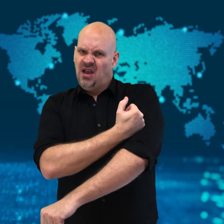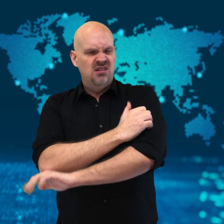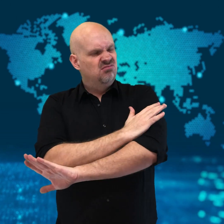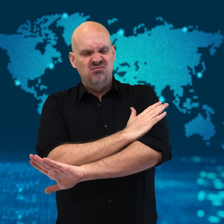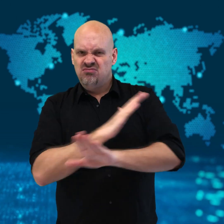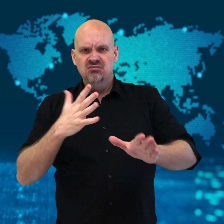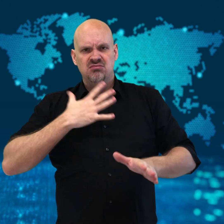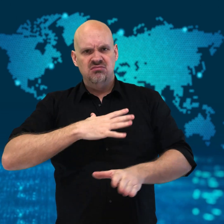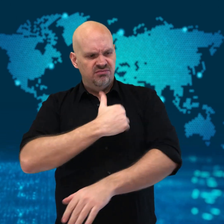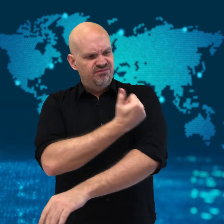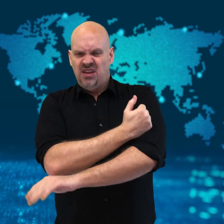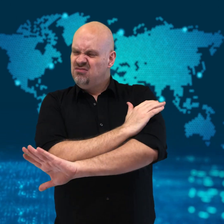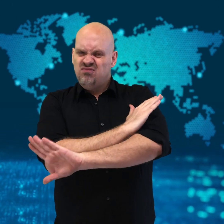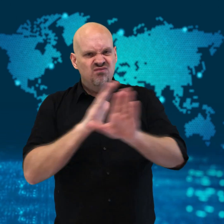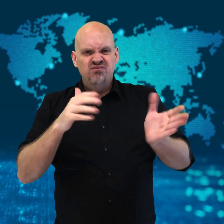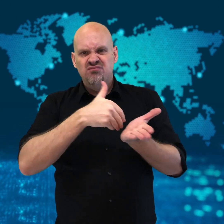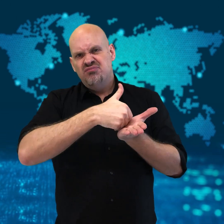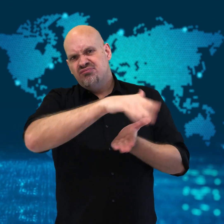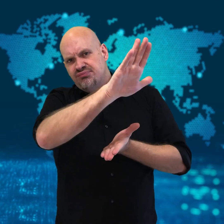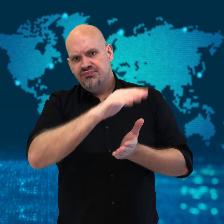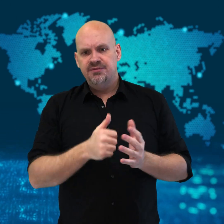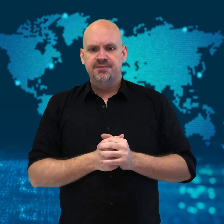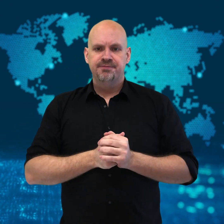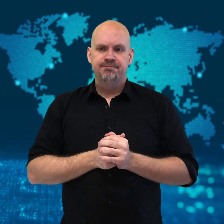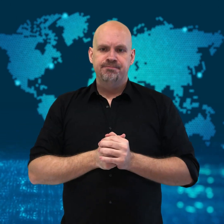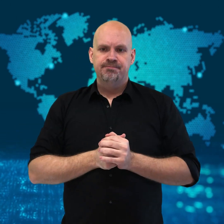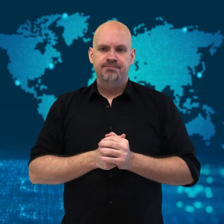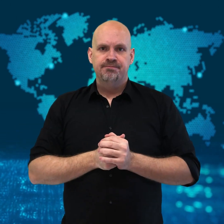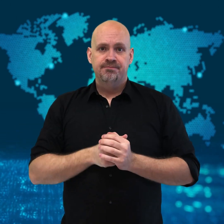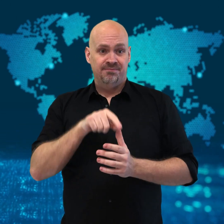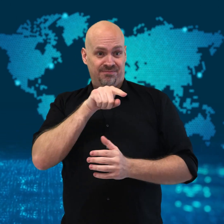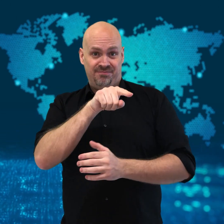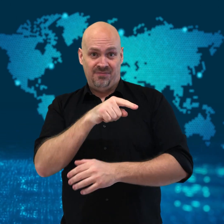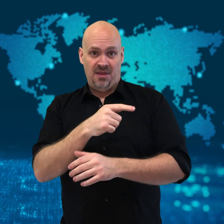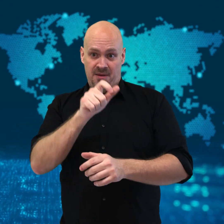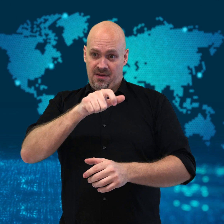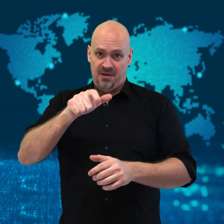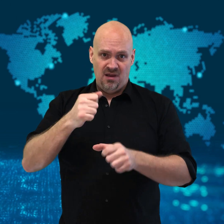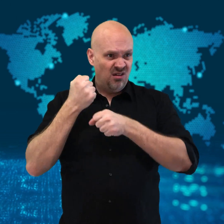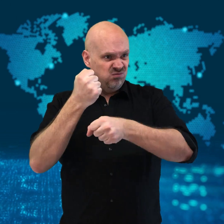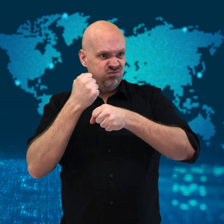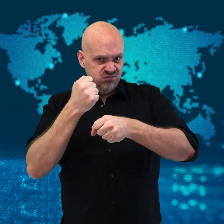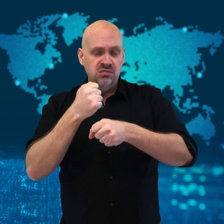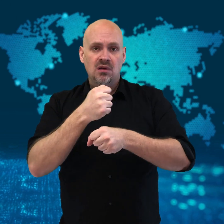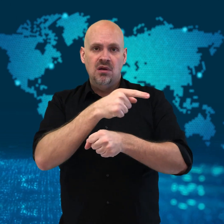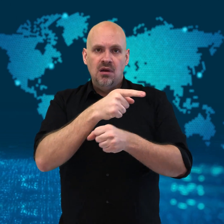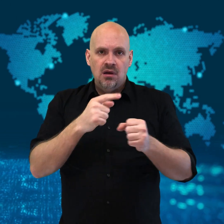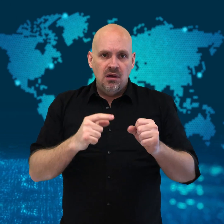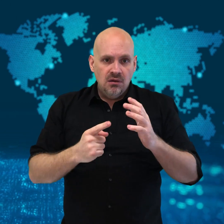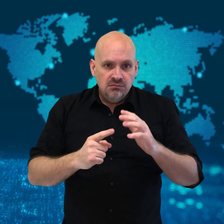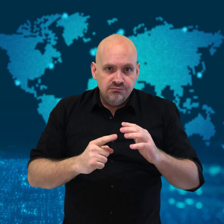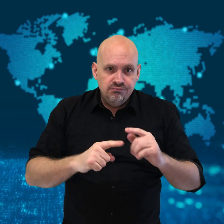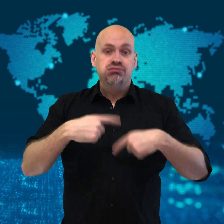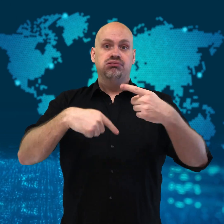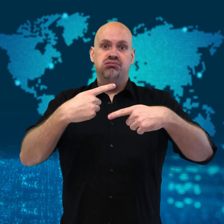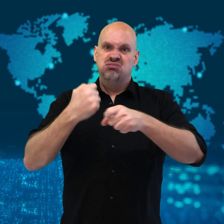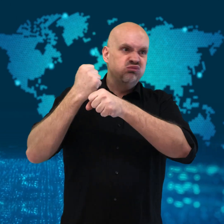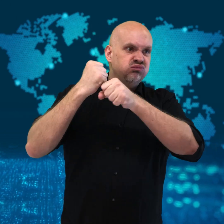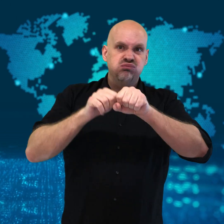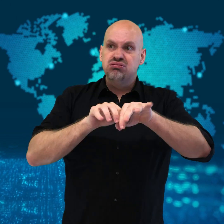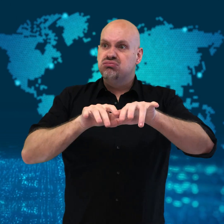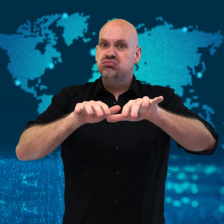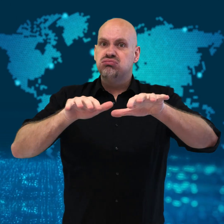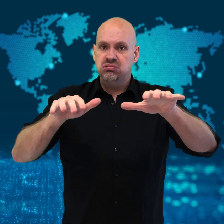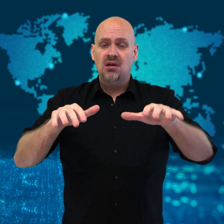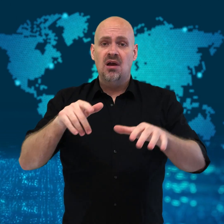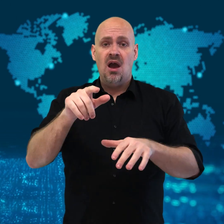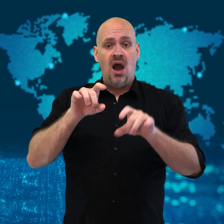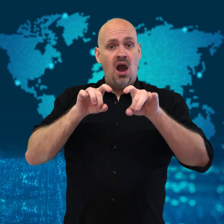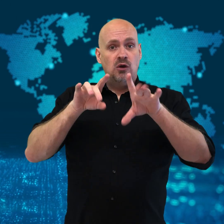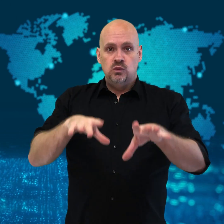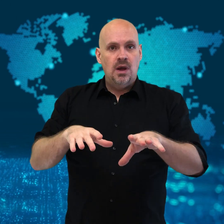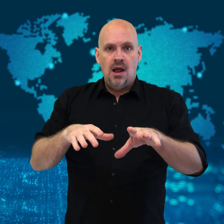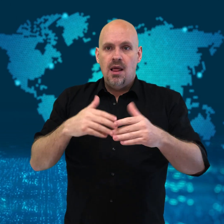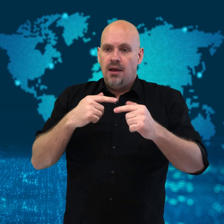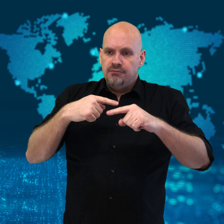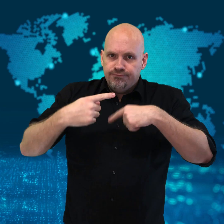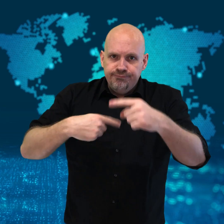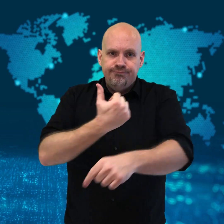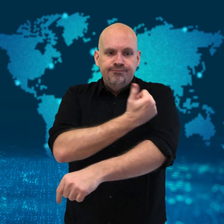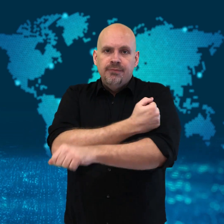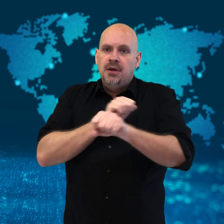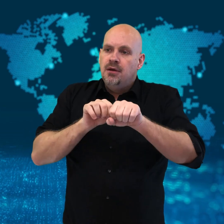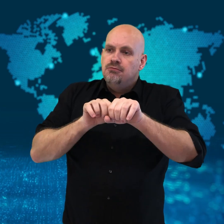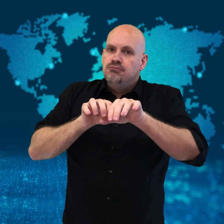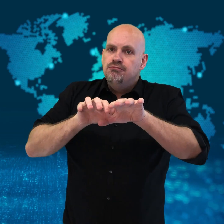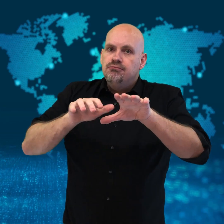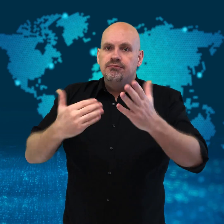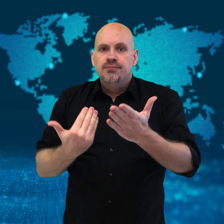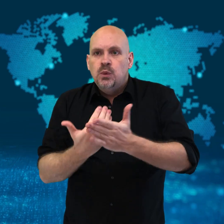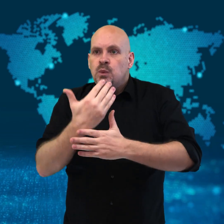The protests occurred just before the country started its vaccine program.